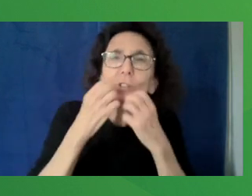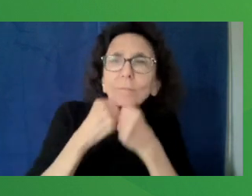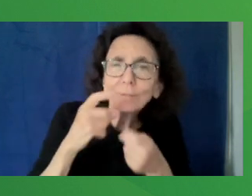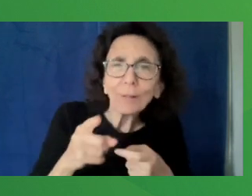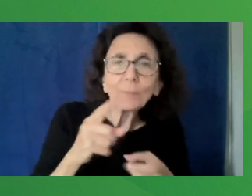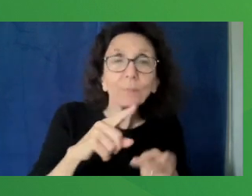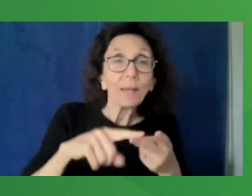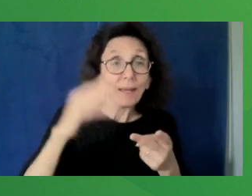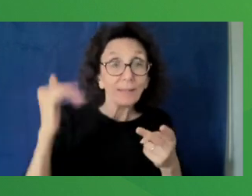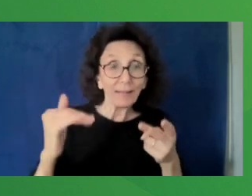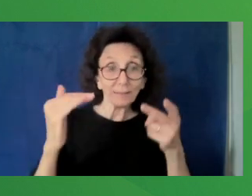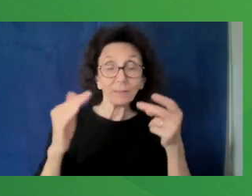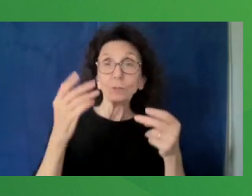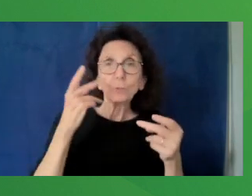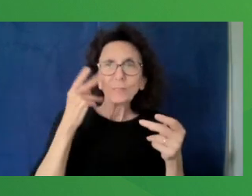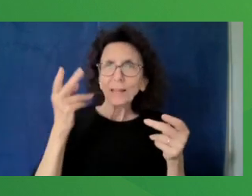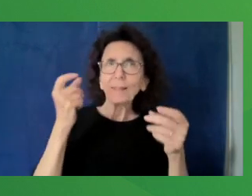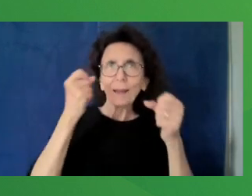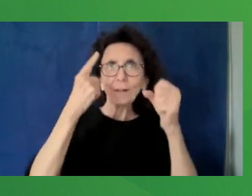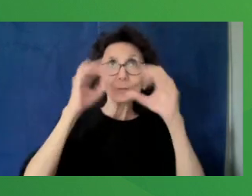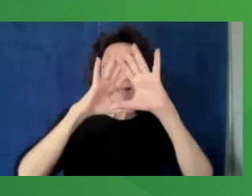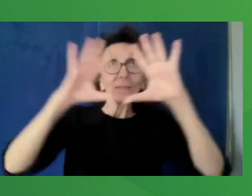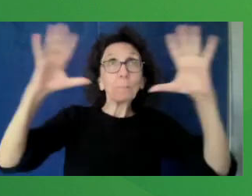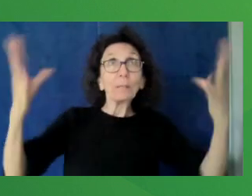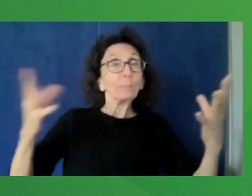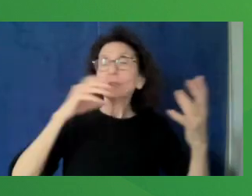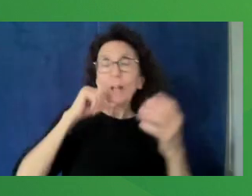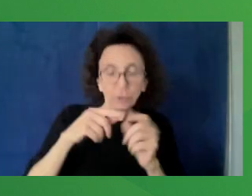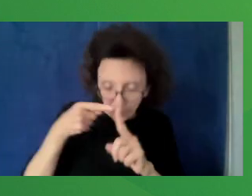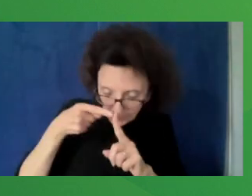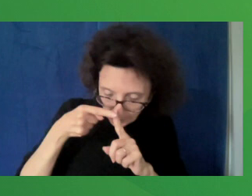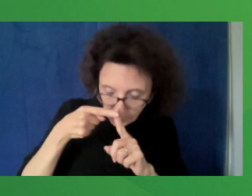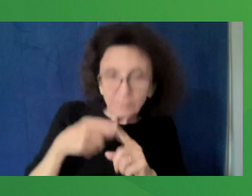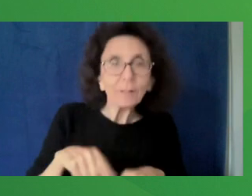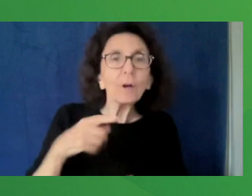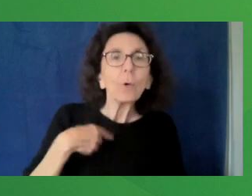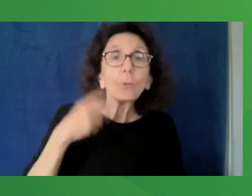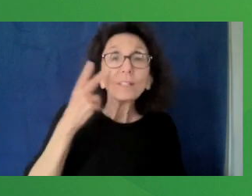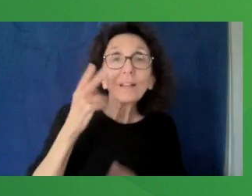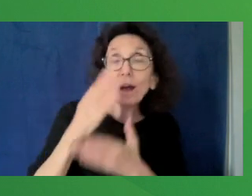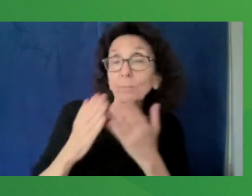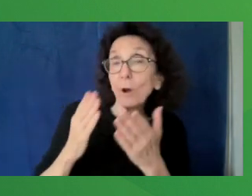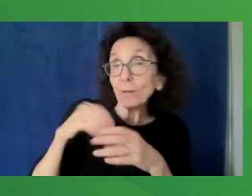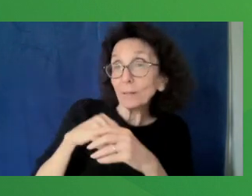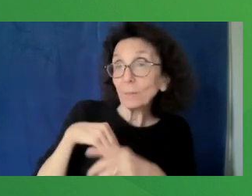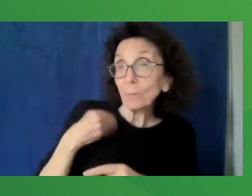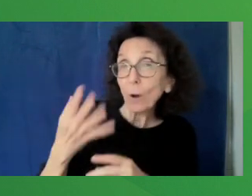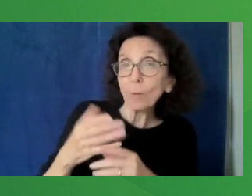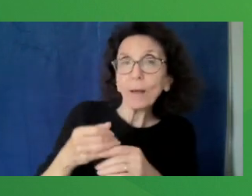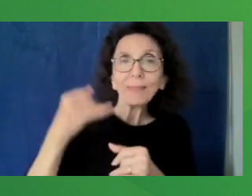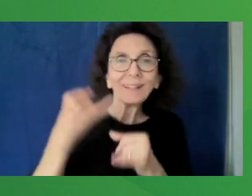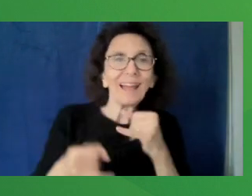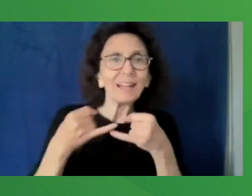a larger picture here. You saw part of that in a poem, but the last line, I thought was really